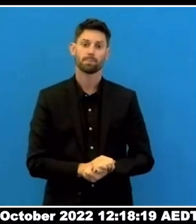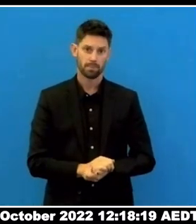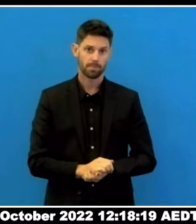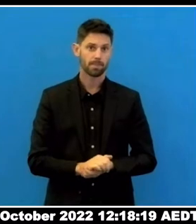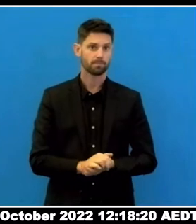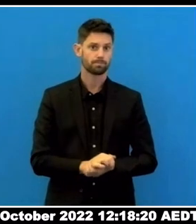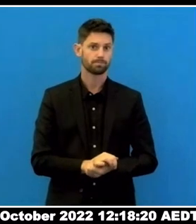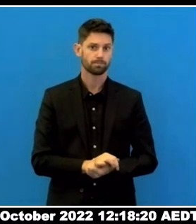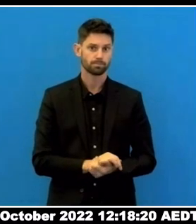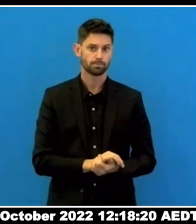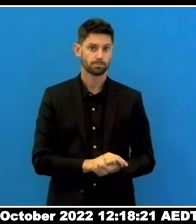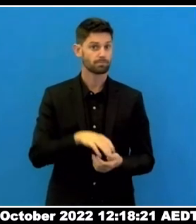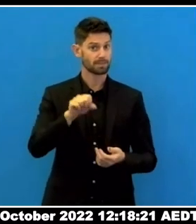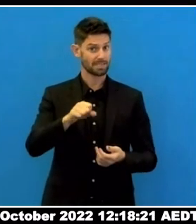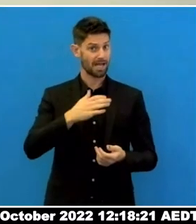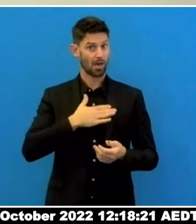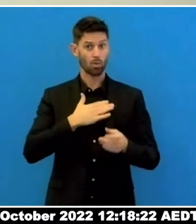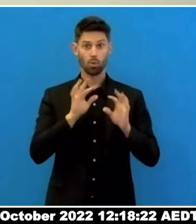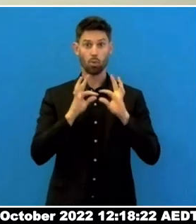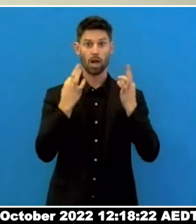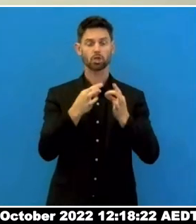that we would refer to at Foundation House,